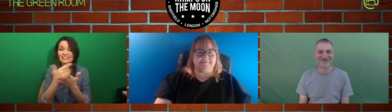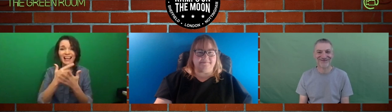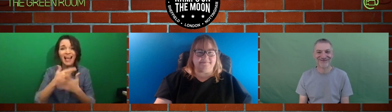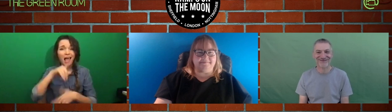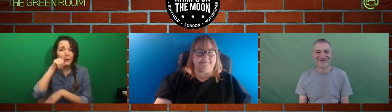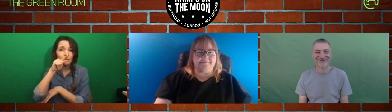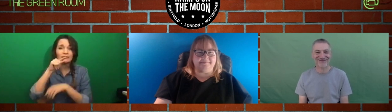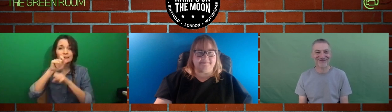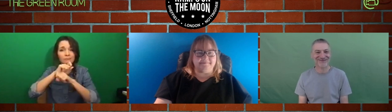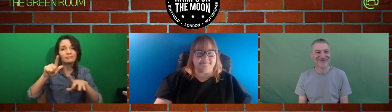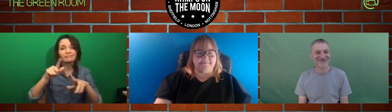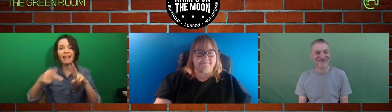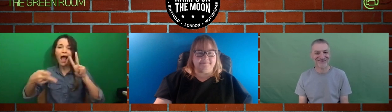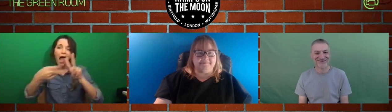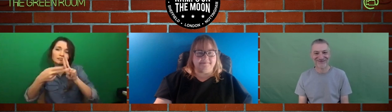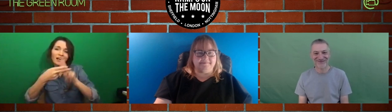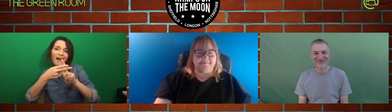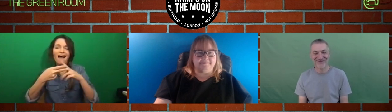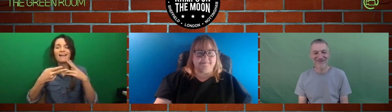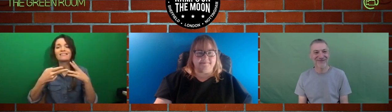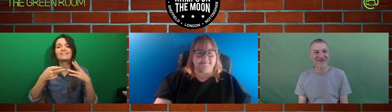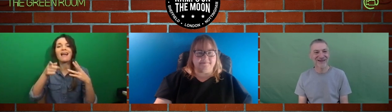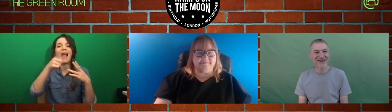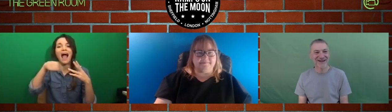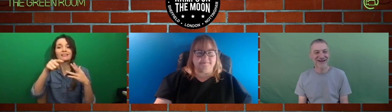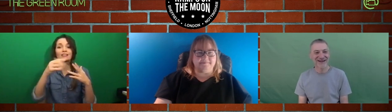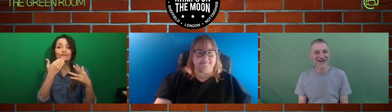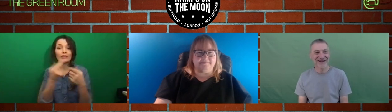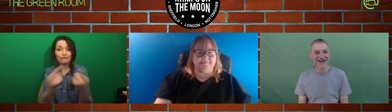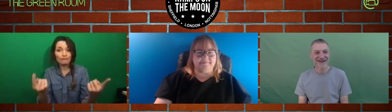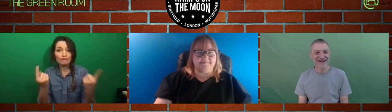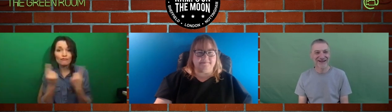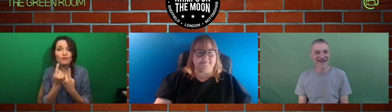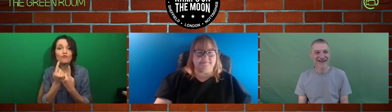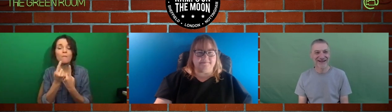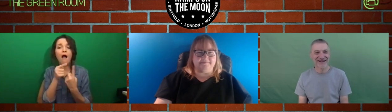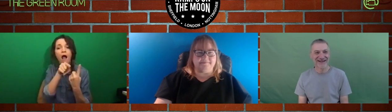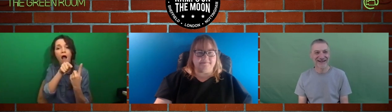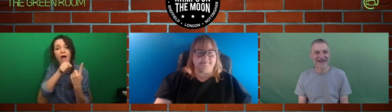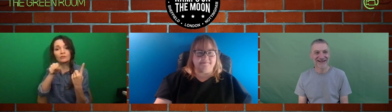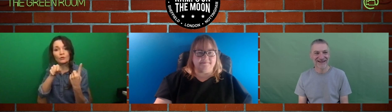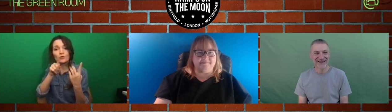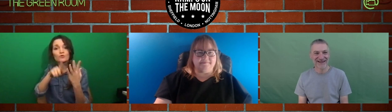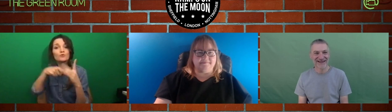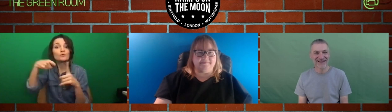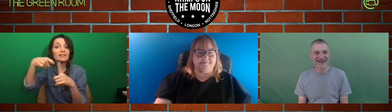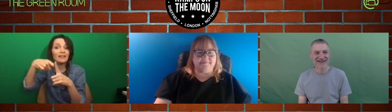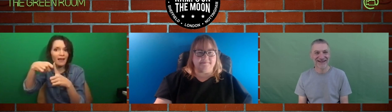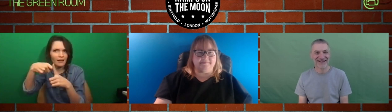hashtag us at the #thegreeroom_uk, yes that's right.